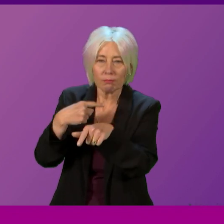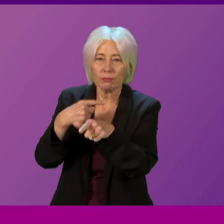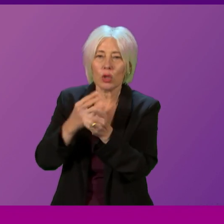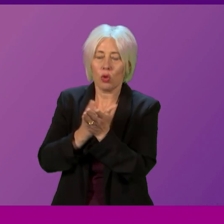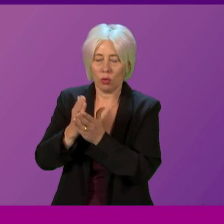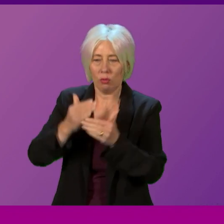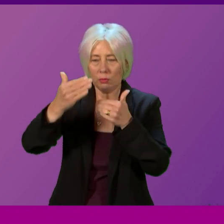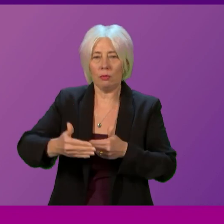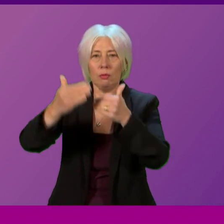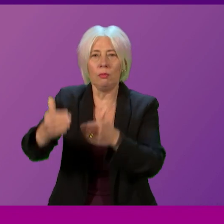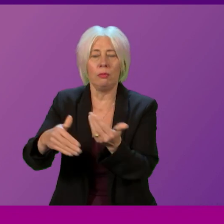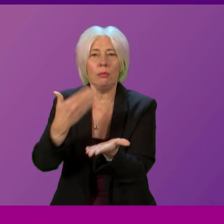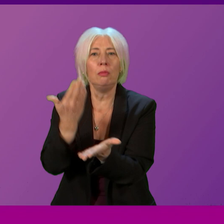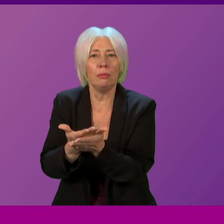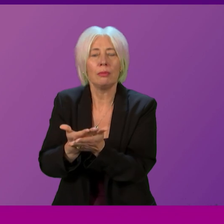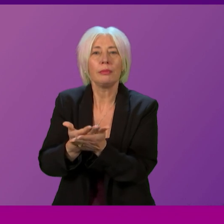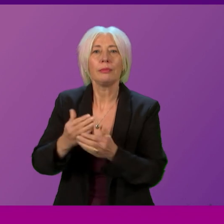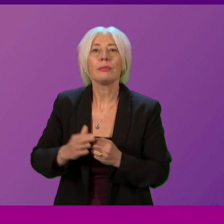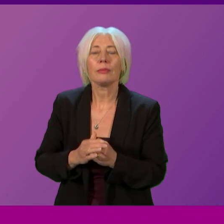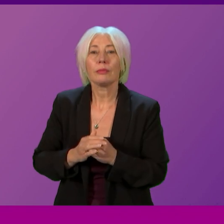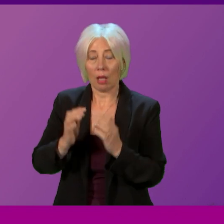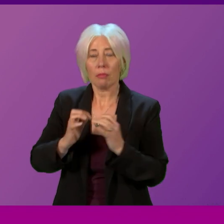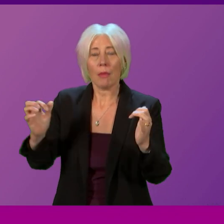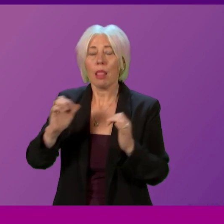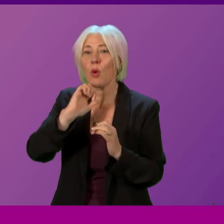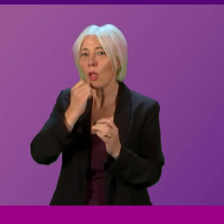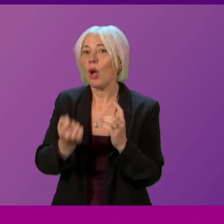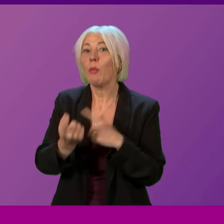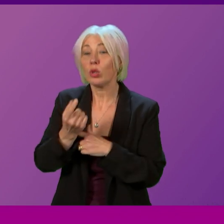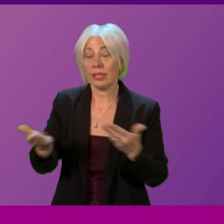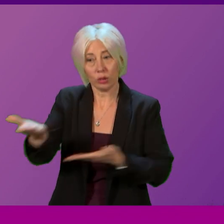1 and 2 of the consideration of the bill. Of course, the Parliament will shortly have the opportunity to discuss the bill again